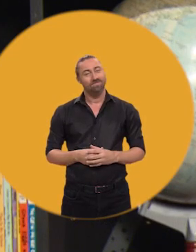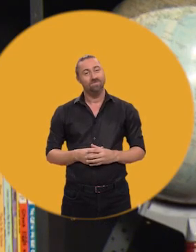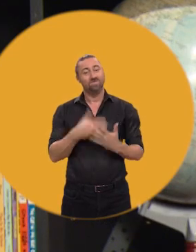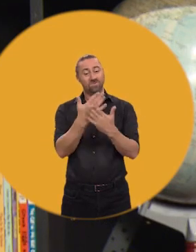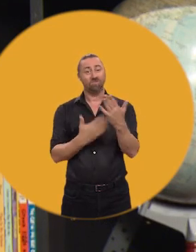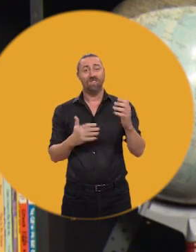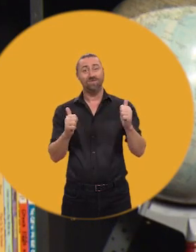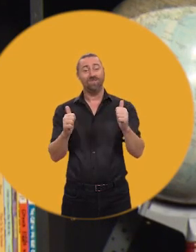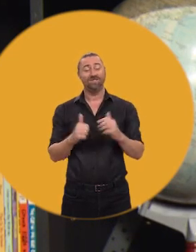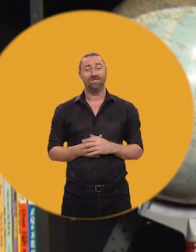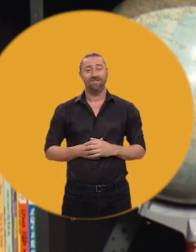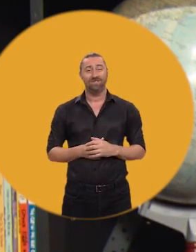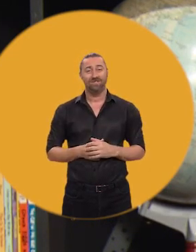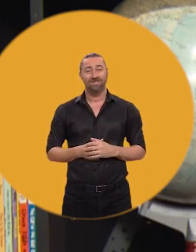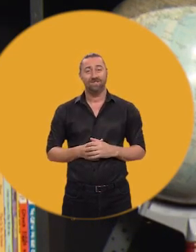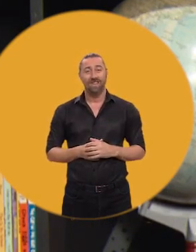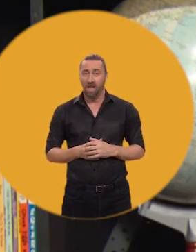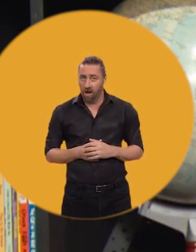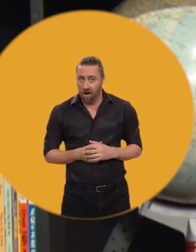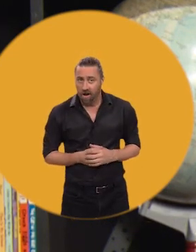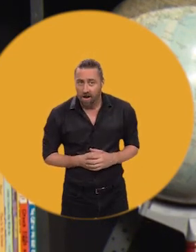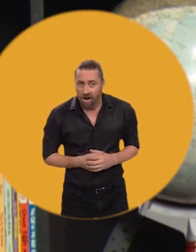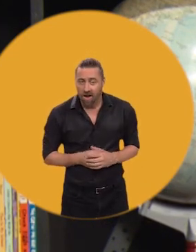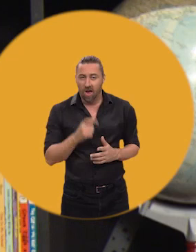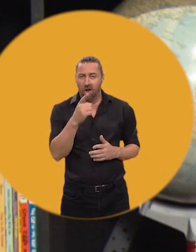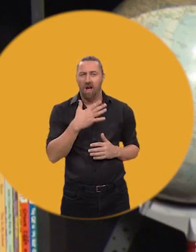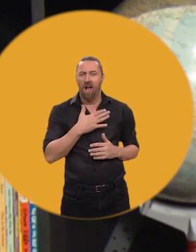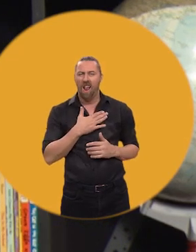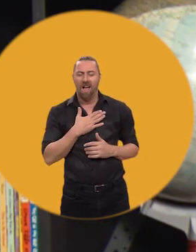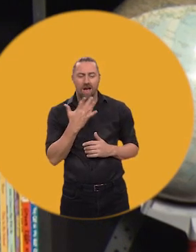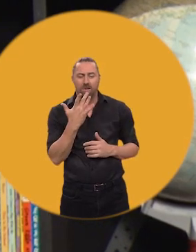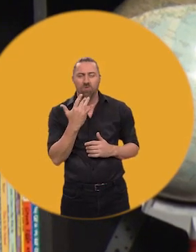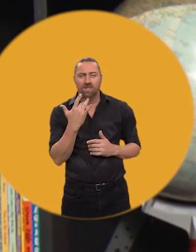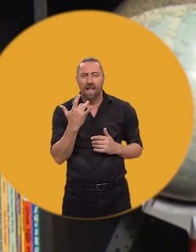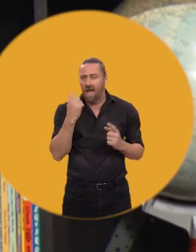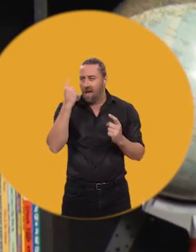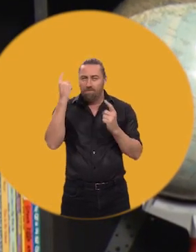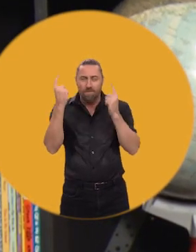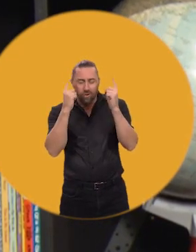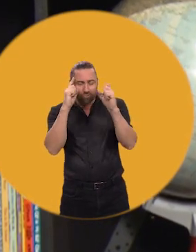And that's the end of the story. Do you like to pretend, and use your imagination?